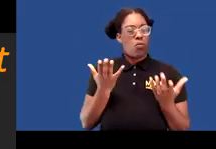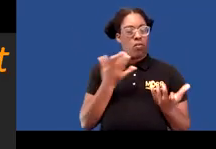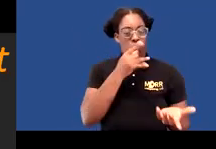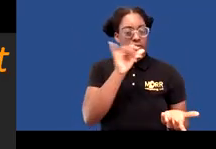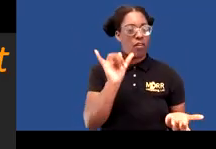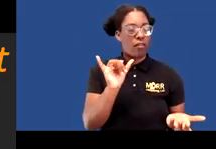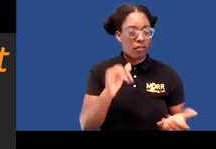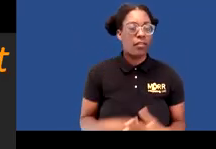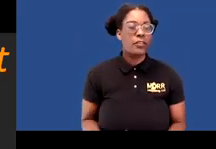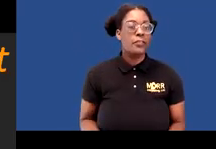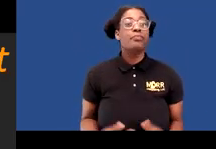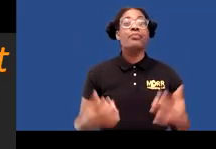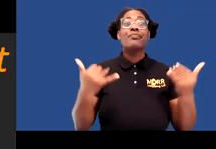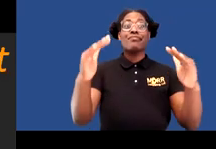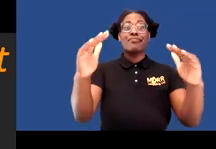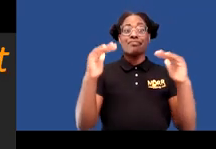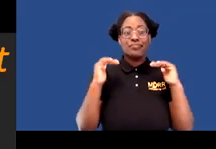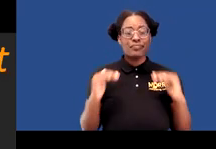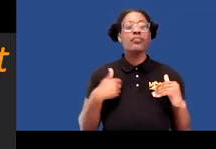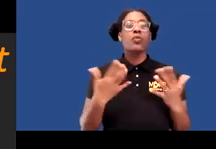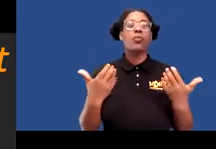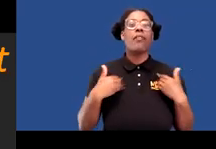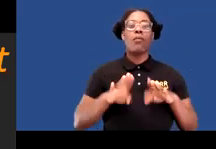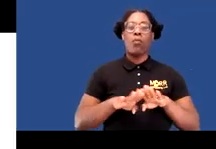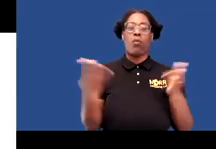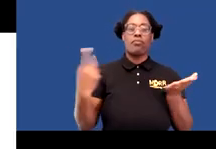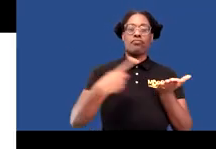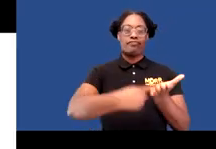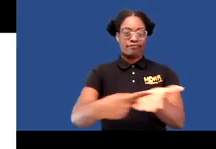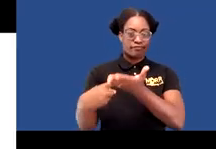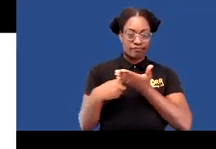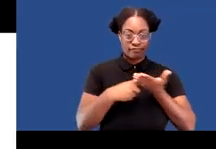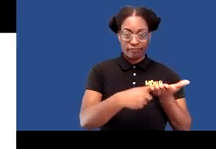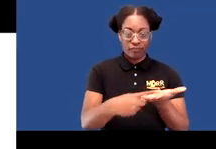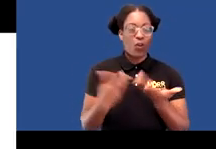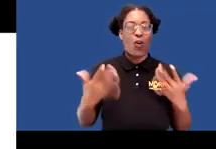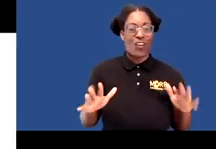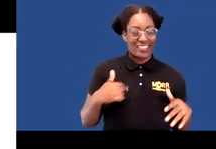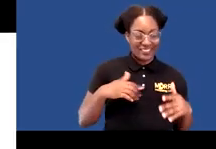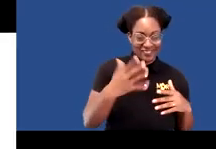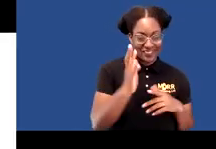So now what we want to do is have an open conversation. We've already had our break.